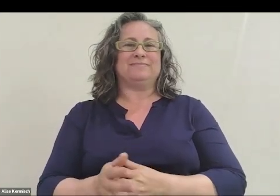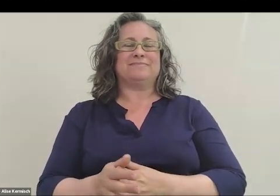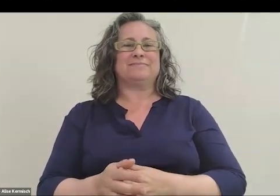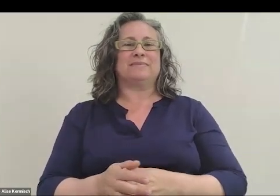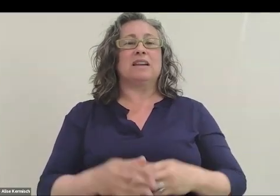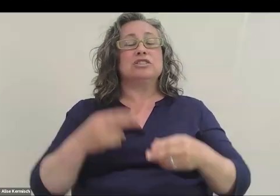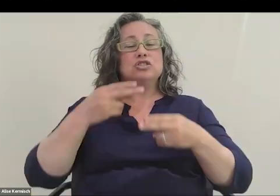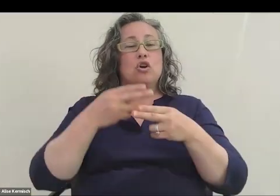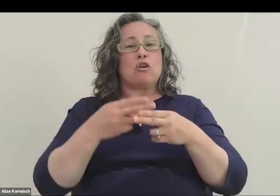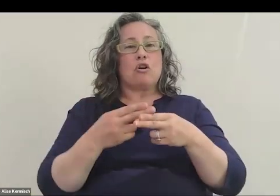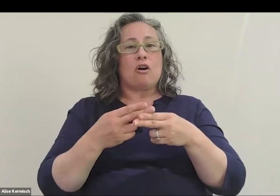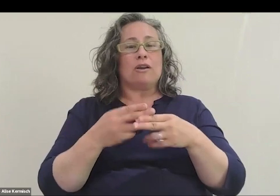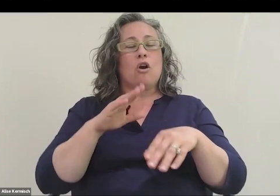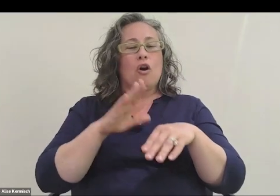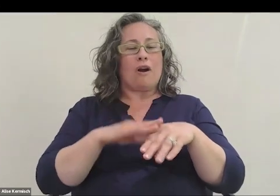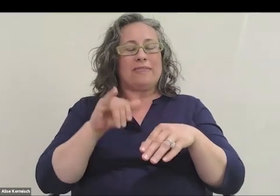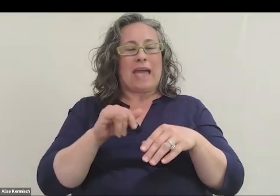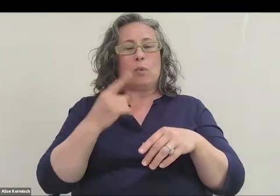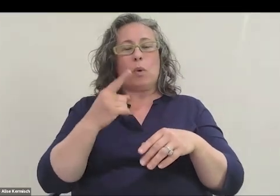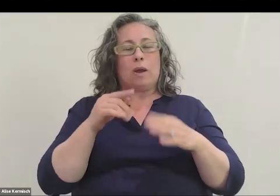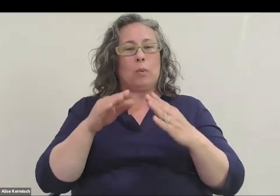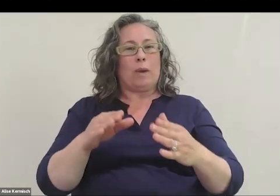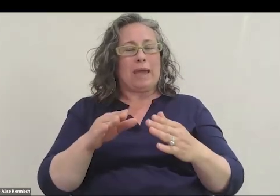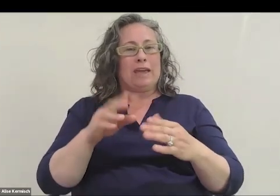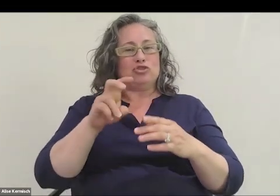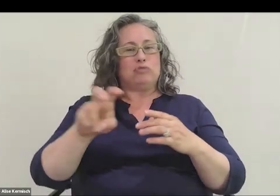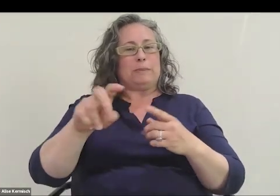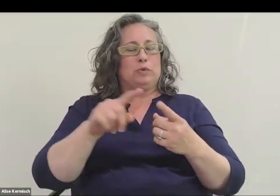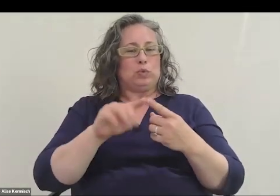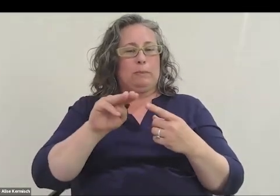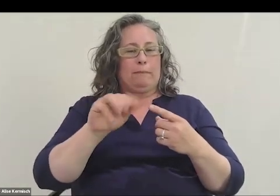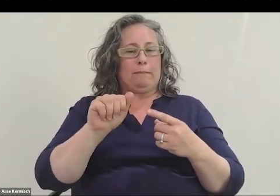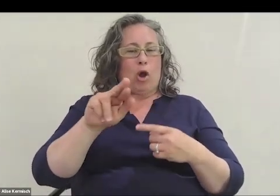Oh, there it is. It's called On That One-Way Trip to Mars by Marlena Chertock.